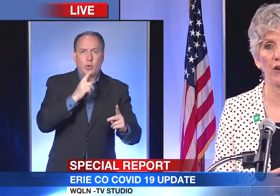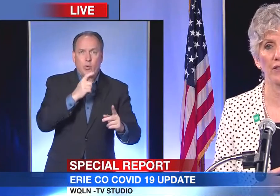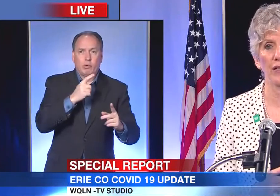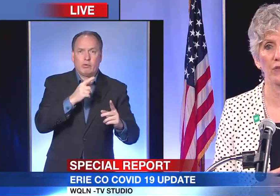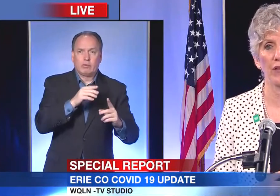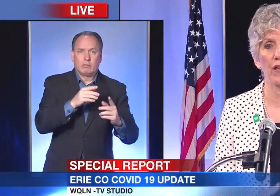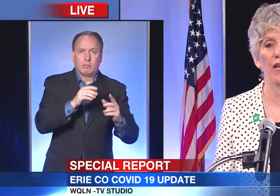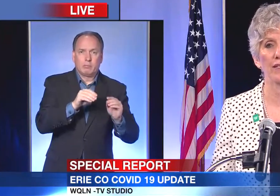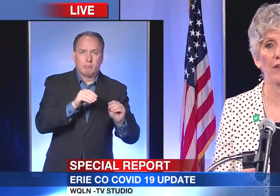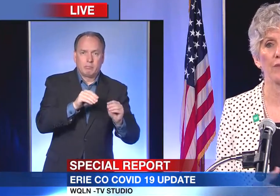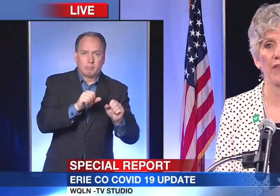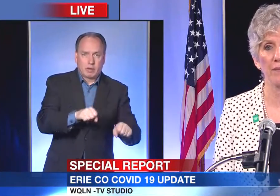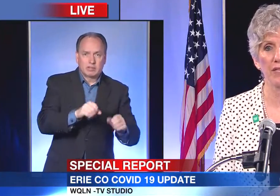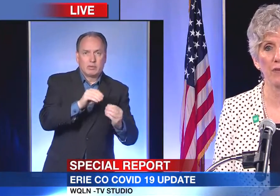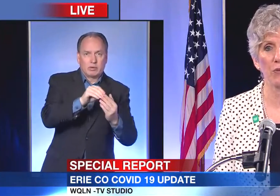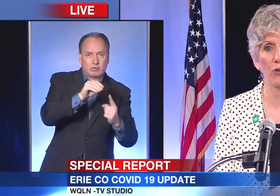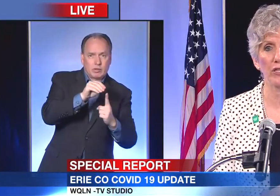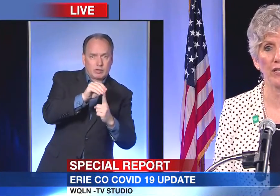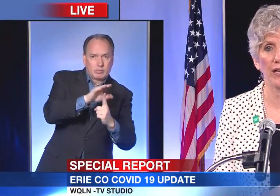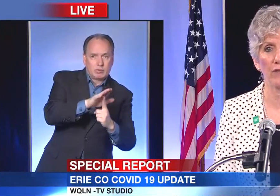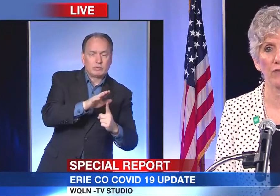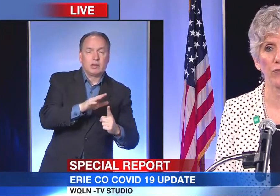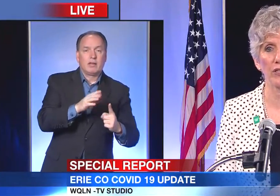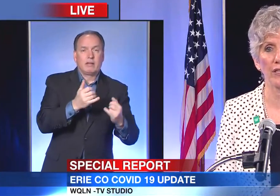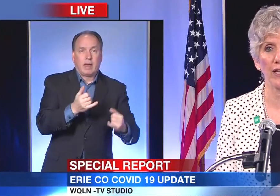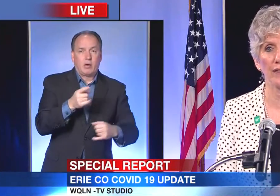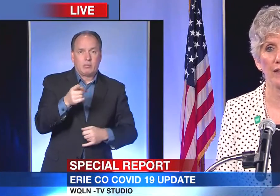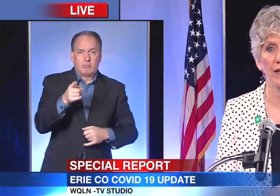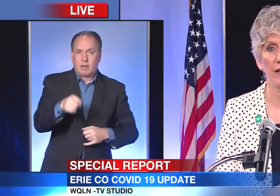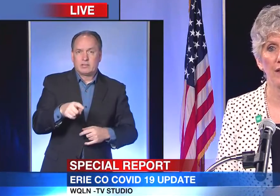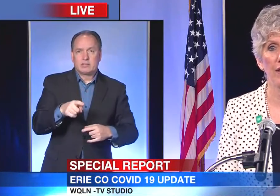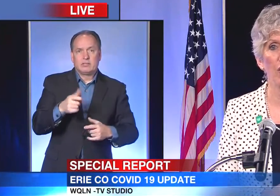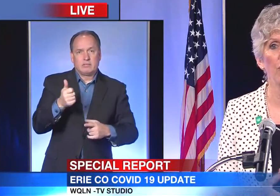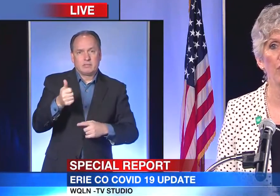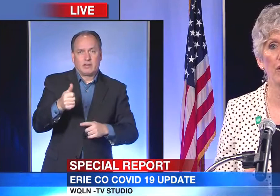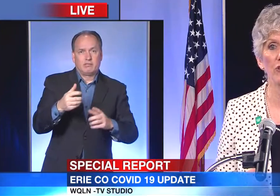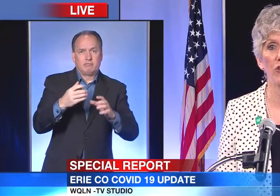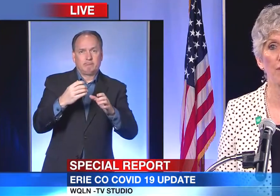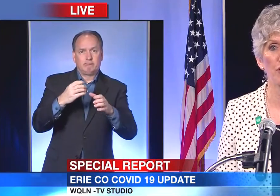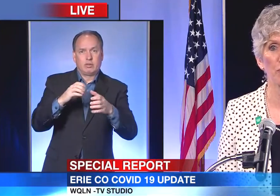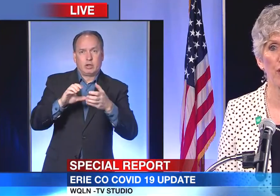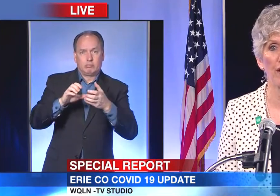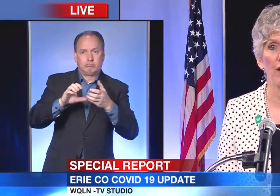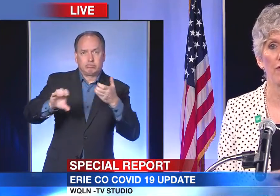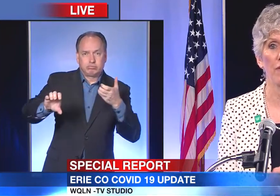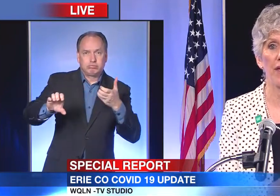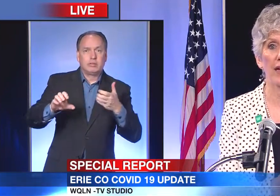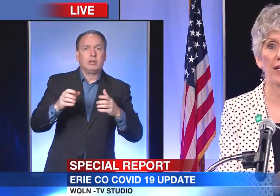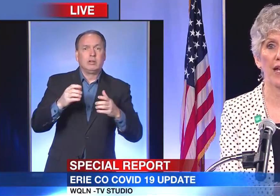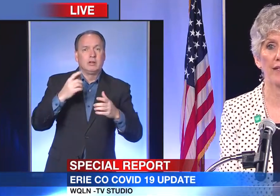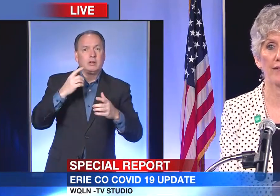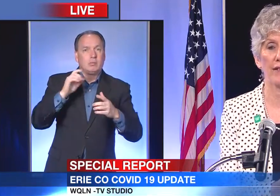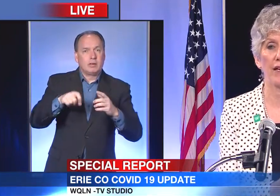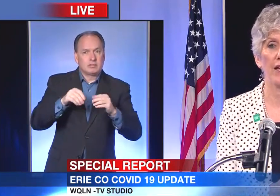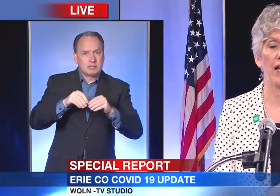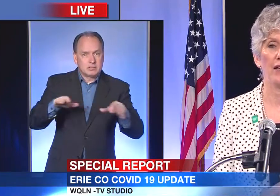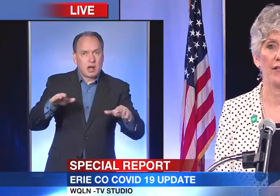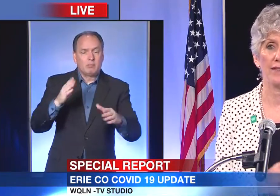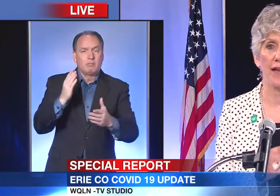SOONER WE CAN GET OUT AND CONTACT THOSE PEOPLE THAT THEY HAVE BEEN IN CONTACT WITH AND TELL THEM THEY MUST BE QUARANTINED NOW FOR 14 DAY, THEN